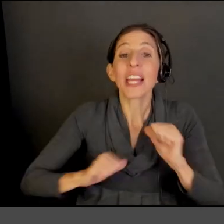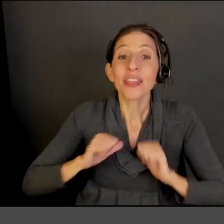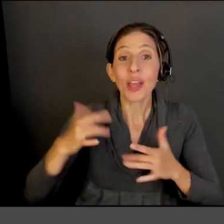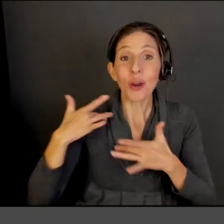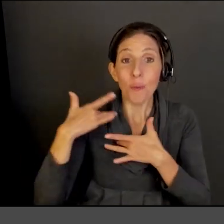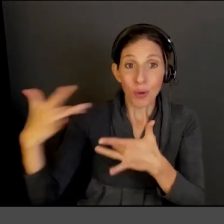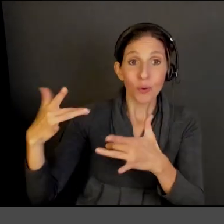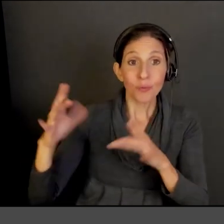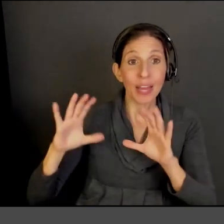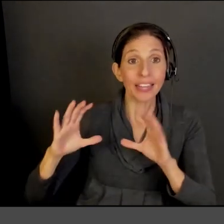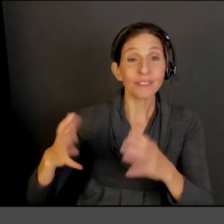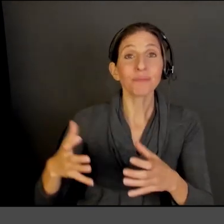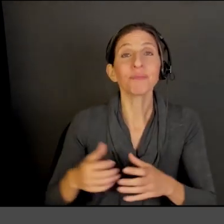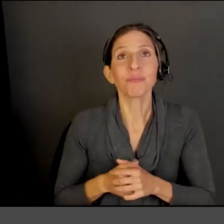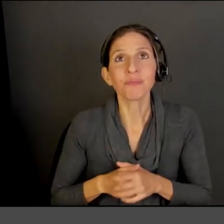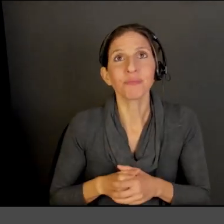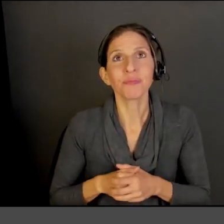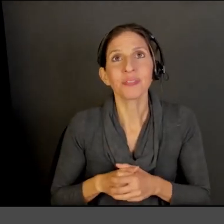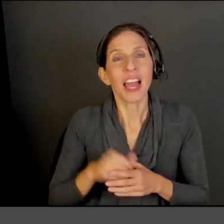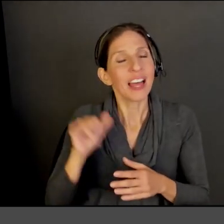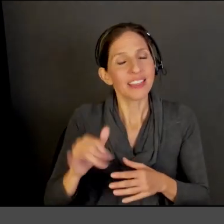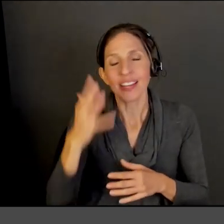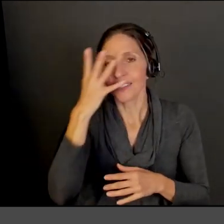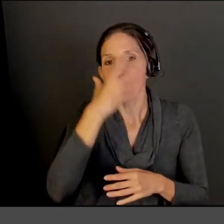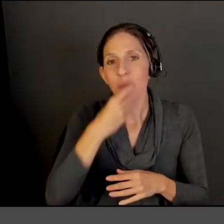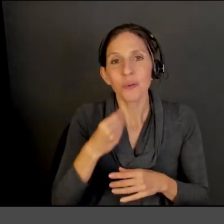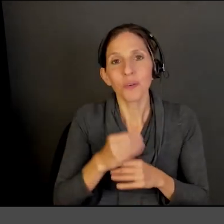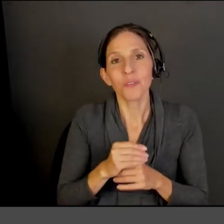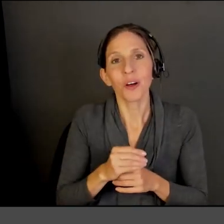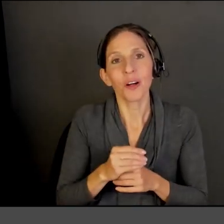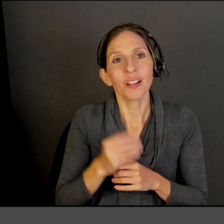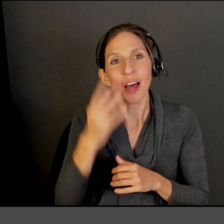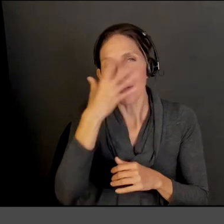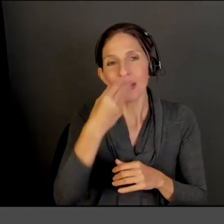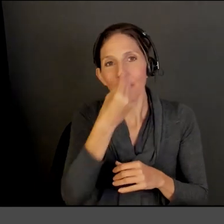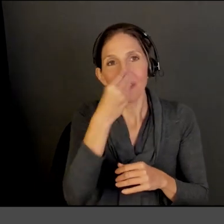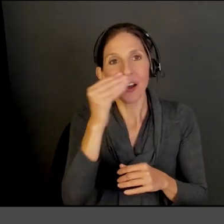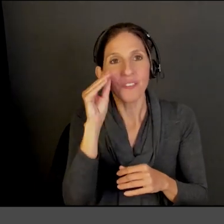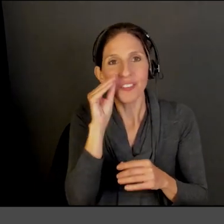THAT'S THAT'S A BEAUTIFUL IT'S A BEAUTIFUL FLOWER OF COMMUNITY HUMANITIES.